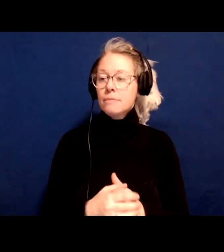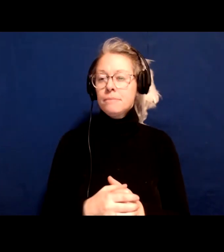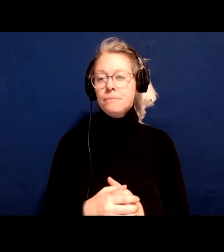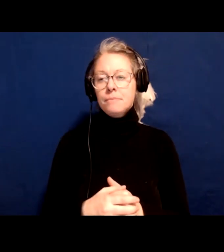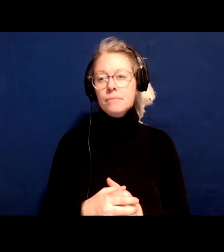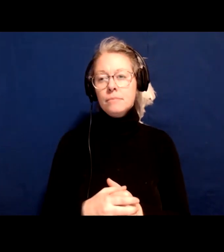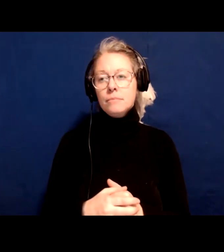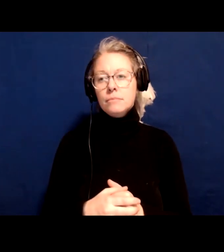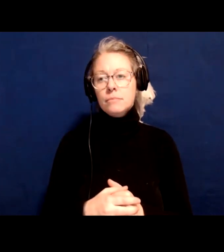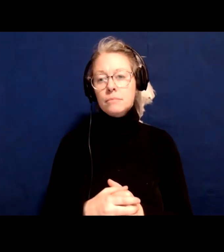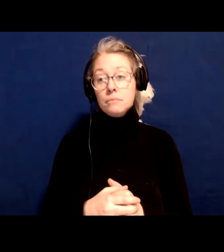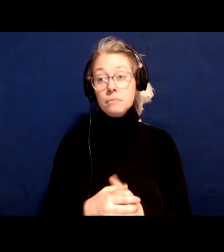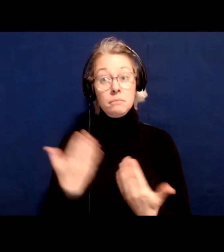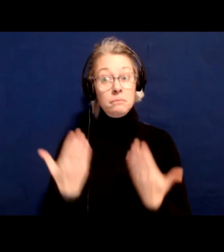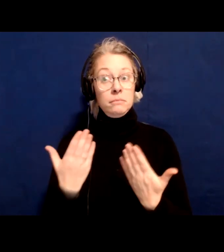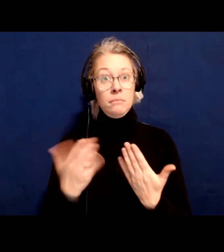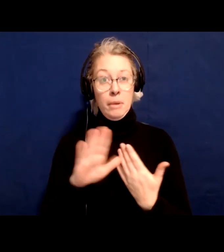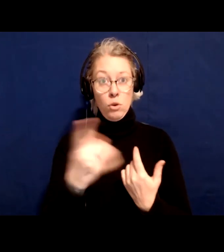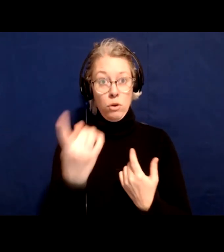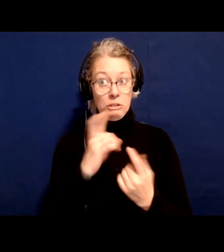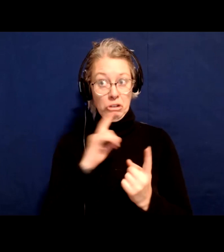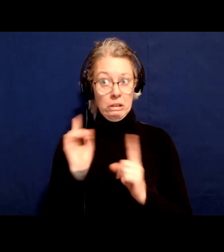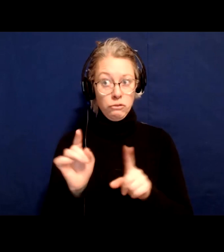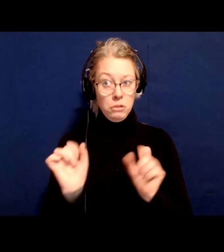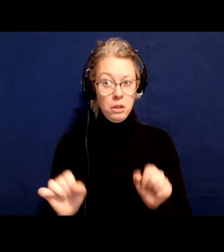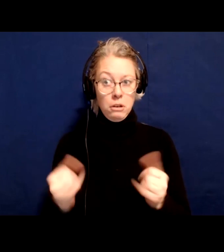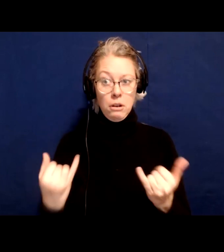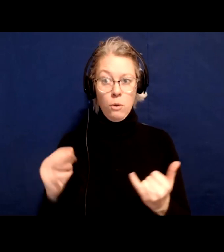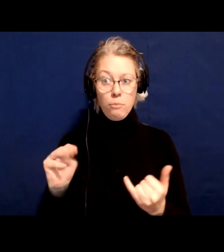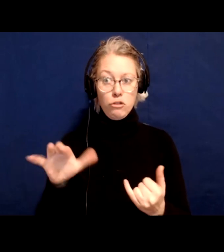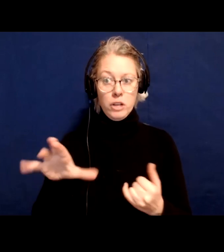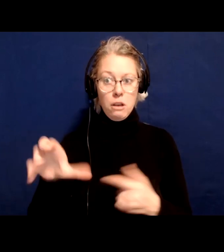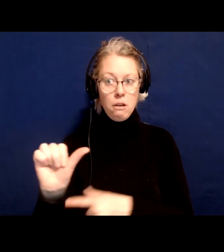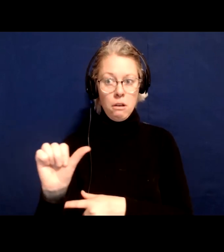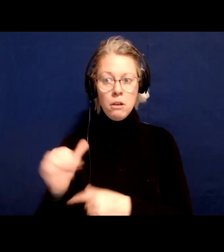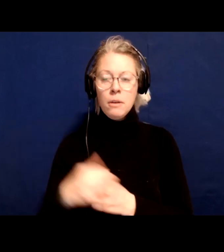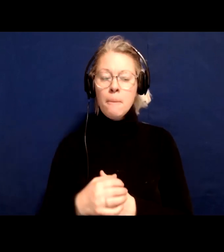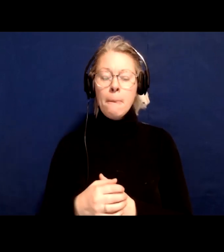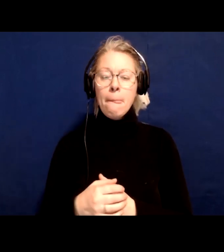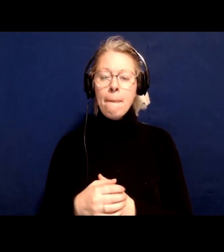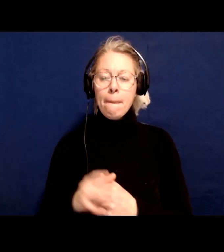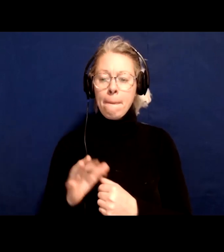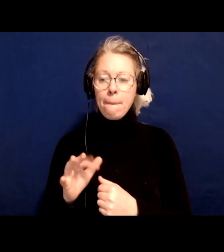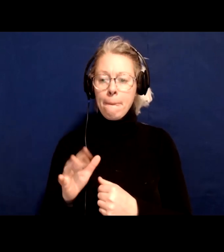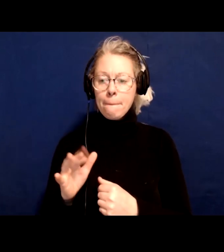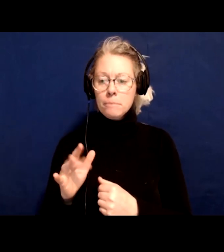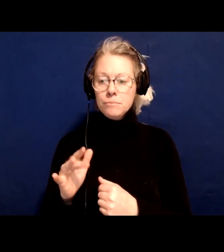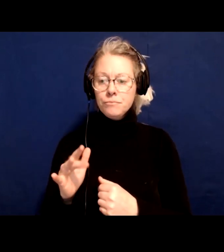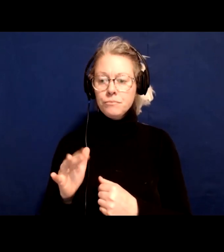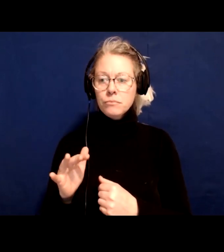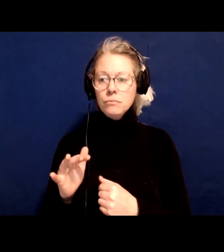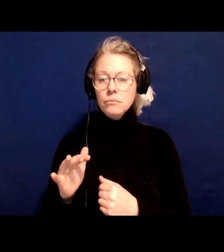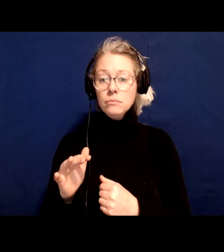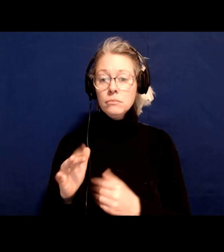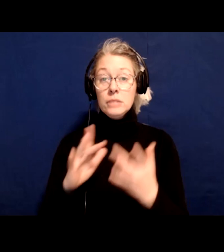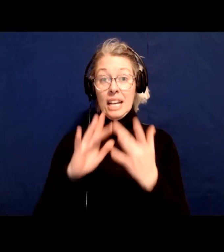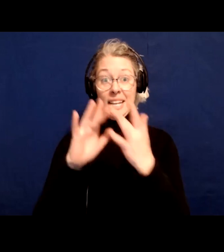prompted you, I don't know Maria, about, networking is, you know, we've been apart, we've been